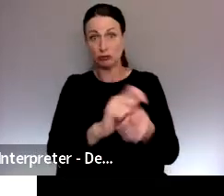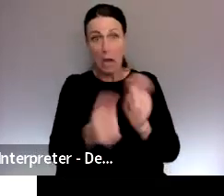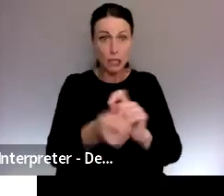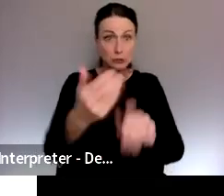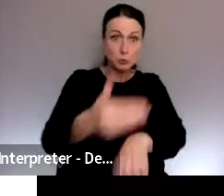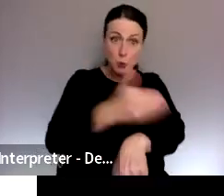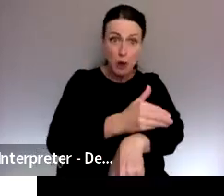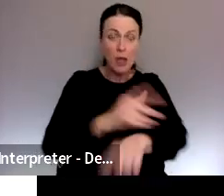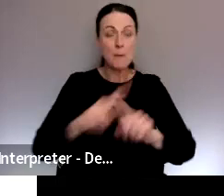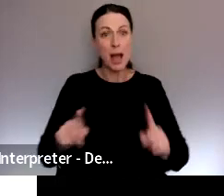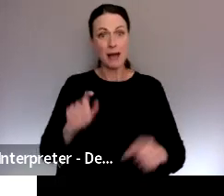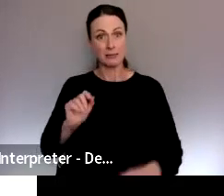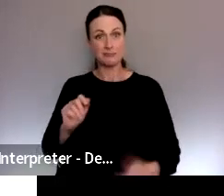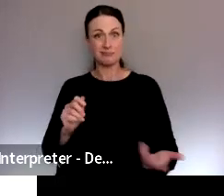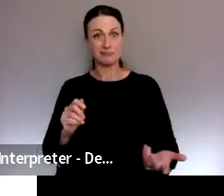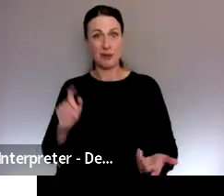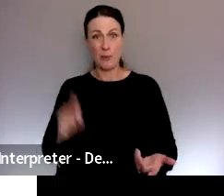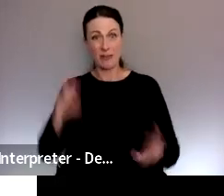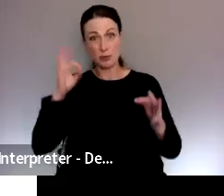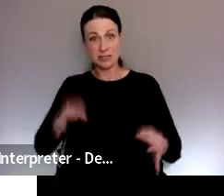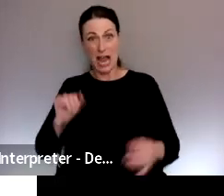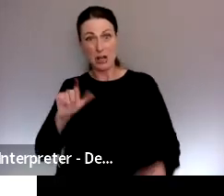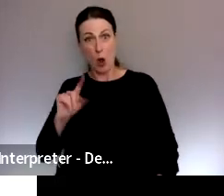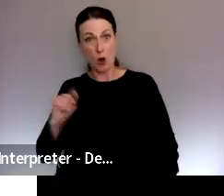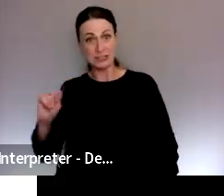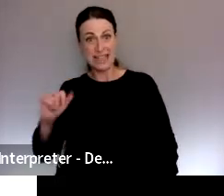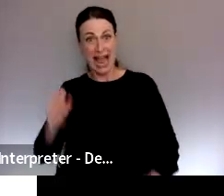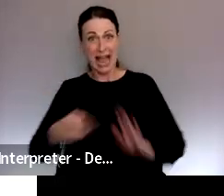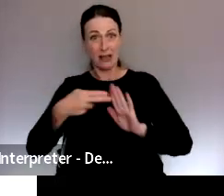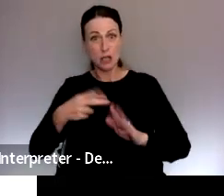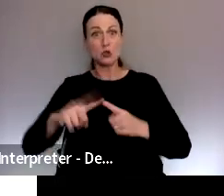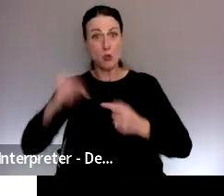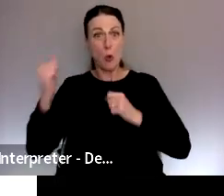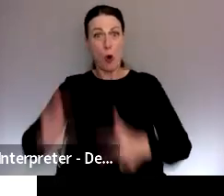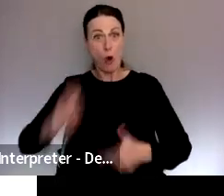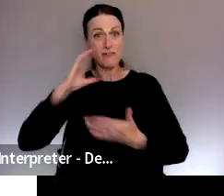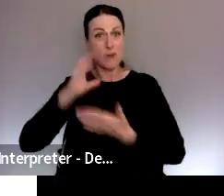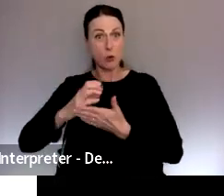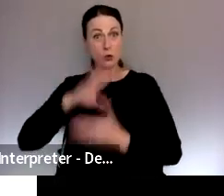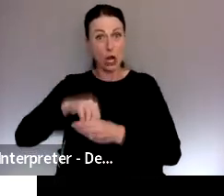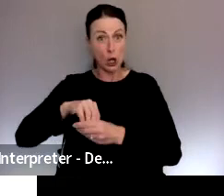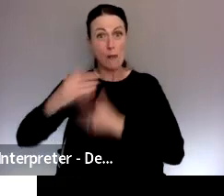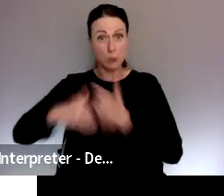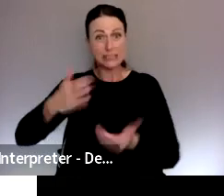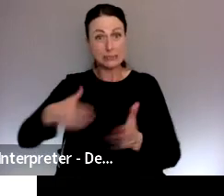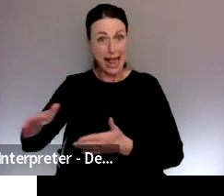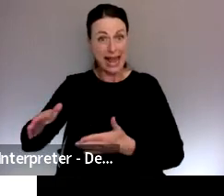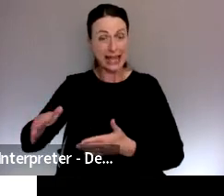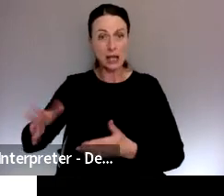but unless we decide that alt tags need to be added to all photos, for example, and include that in the process planning,